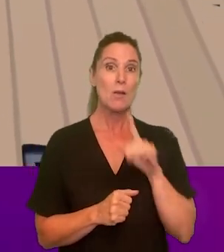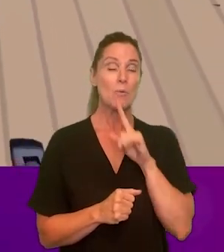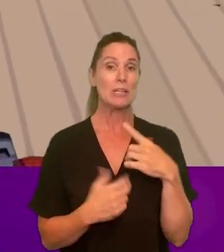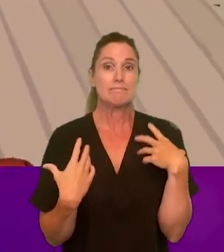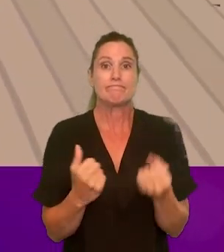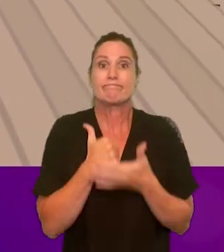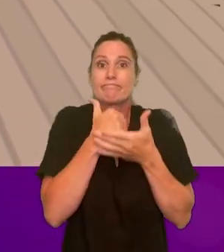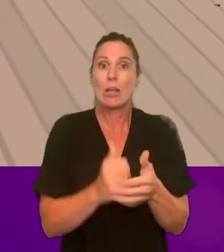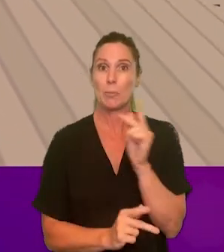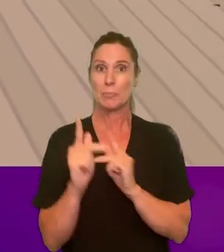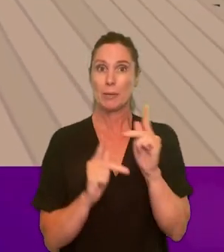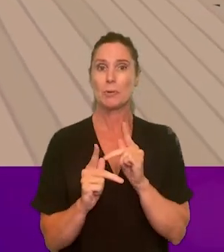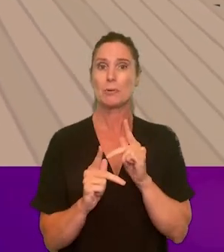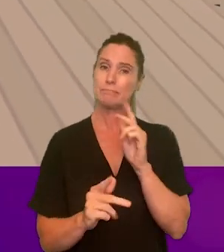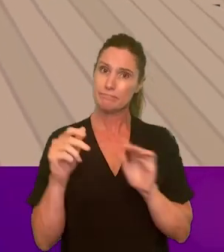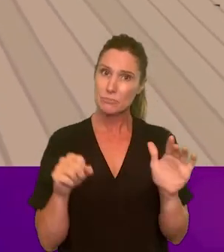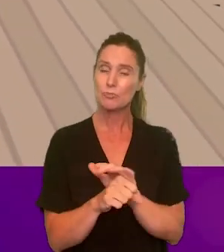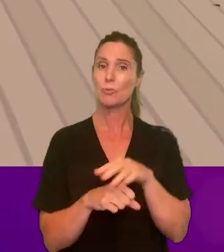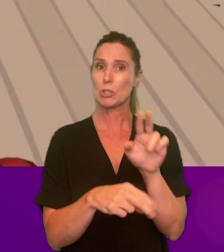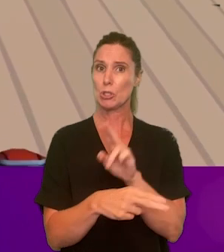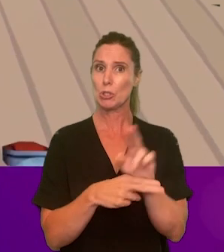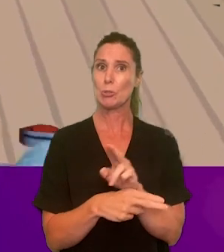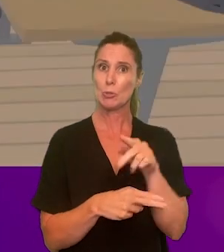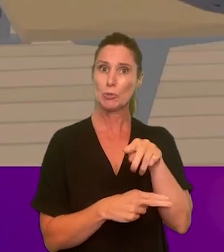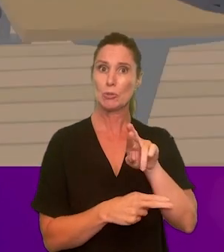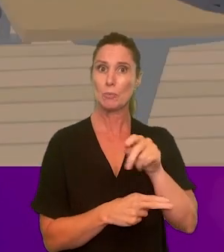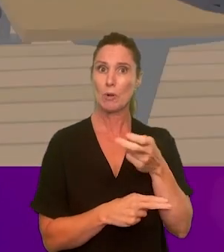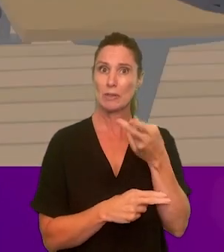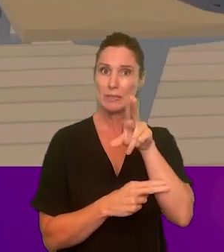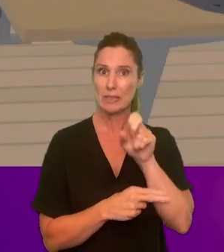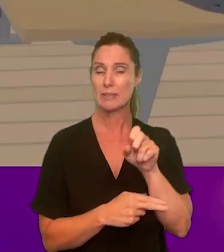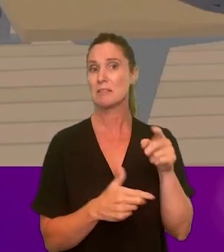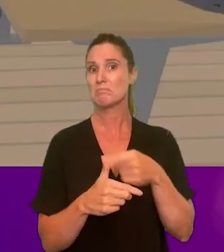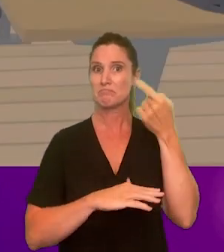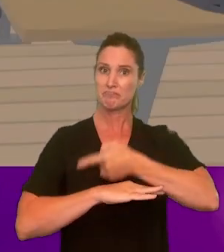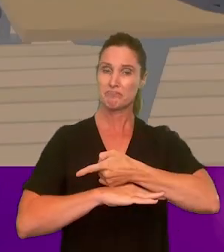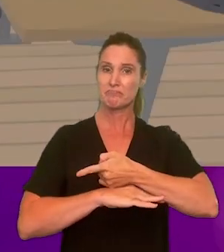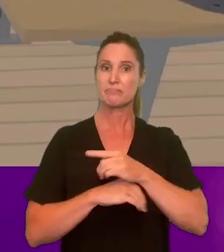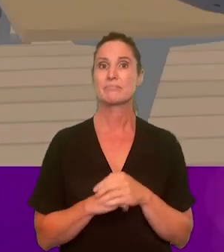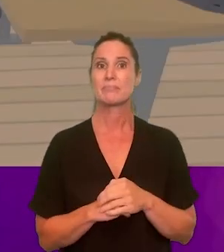to be able to fully use their prosthesis from day one. Our first product, Myo-Hand XP,